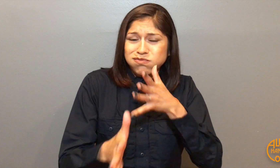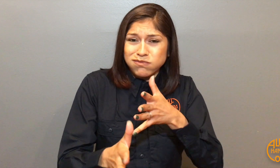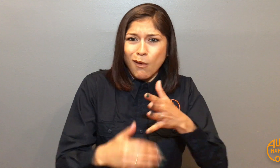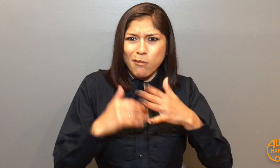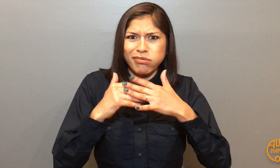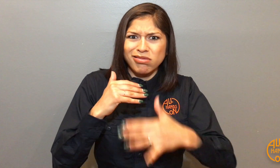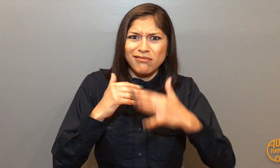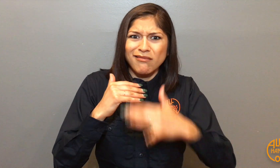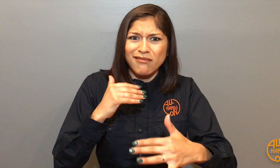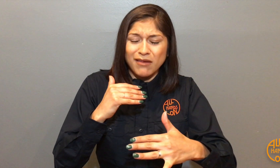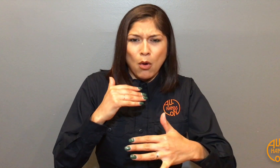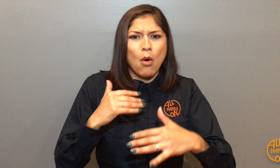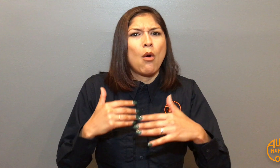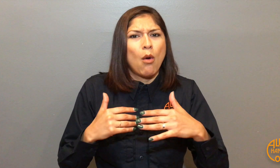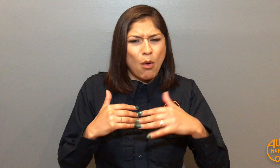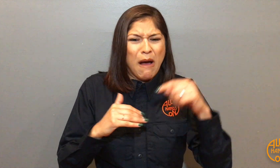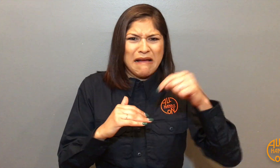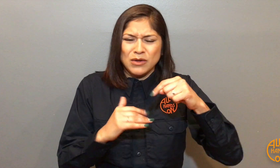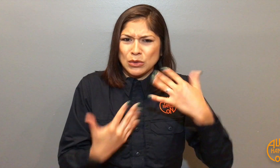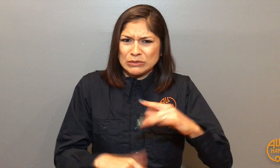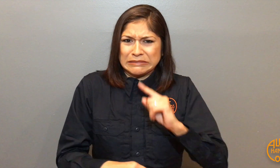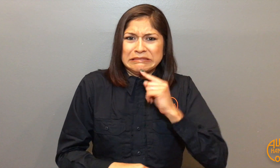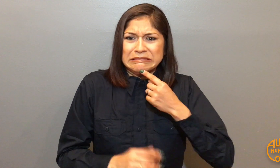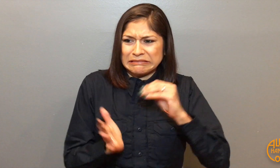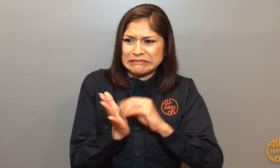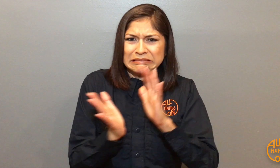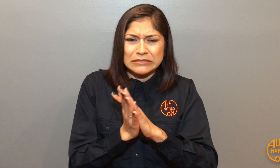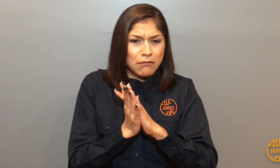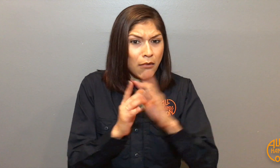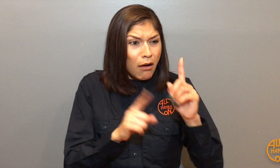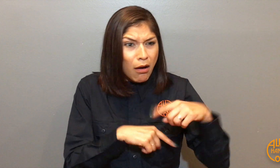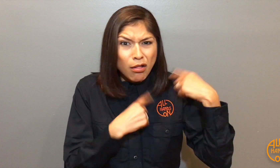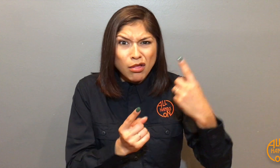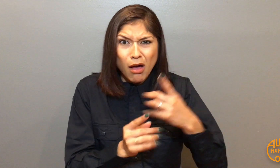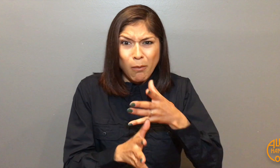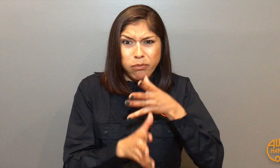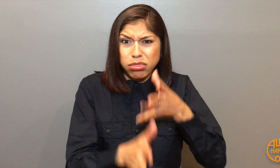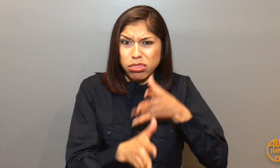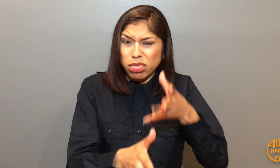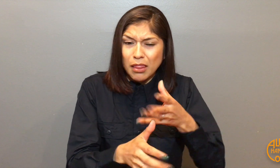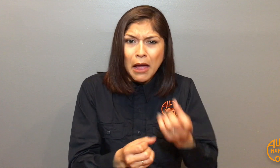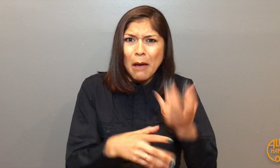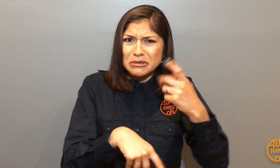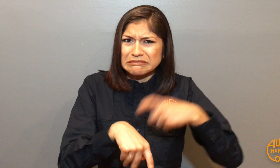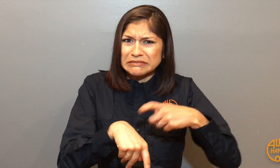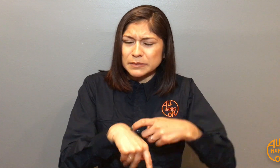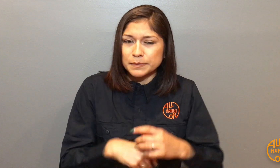if you have any kind of coughing or throwing up of blood, let the hospital know